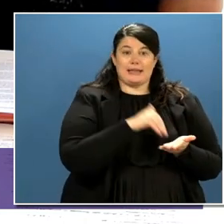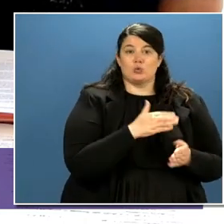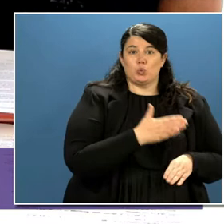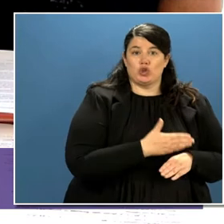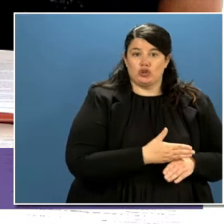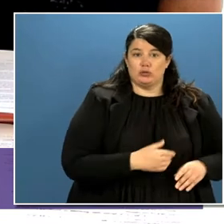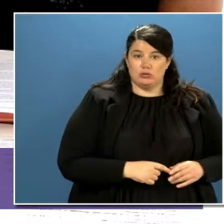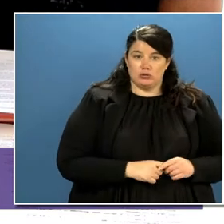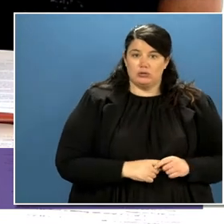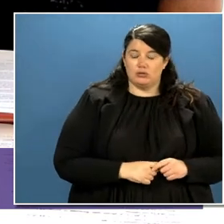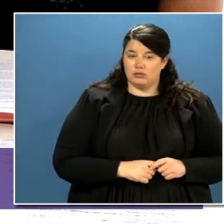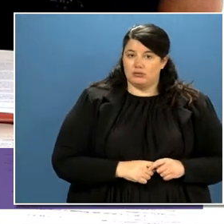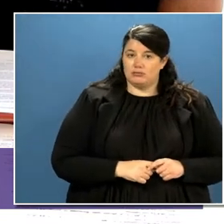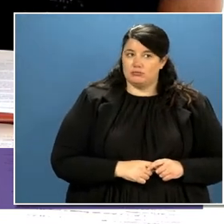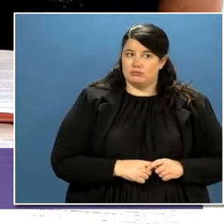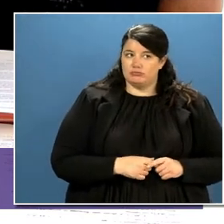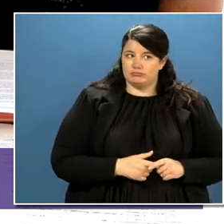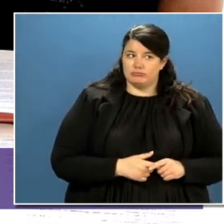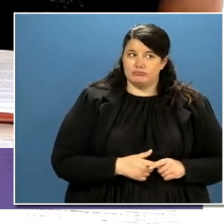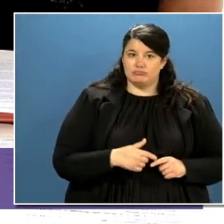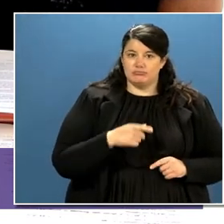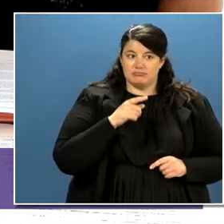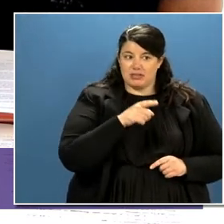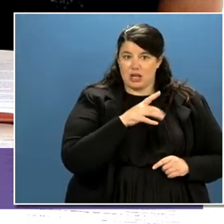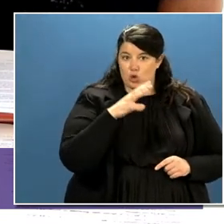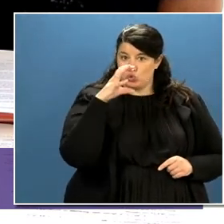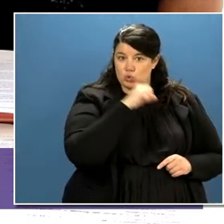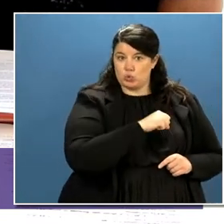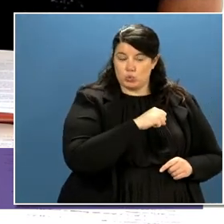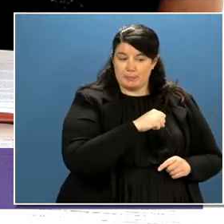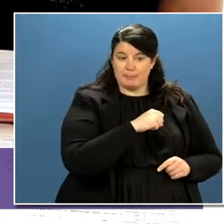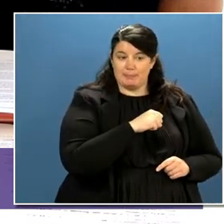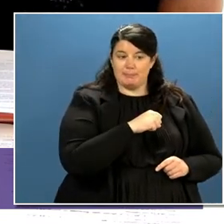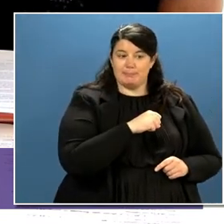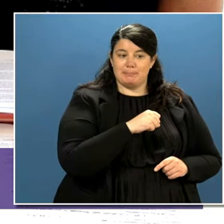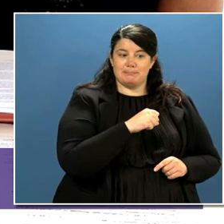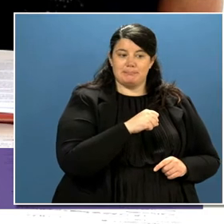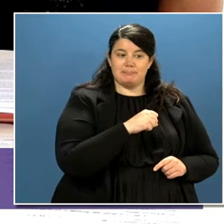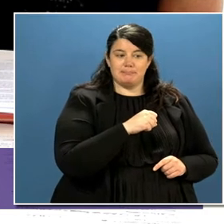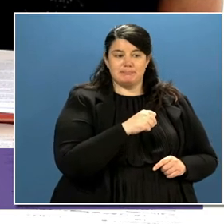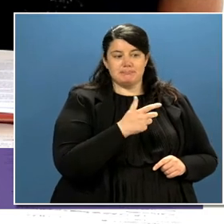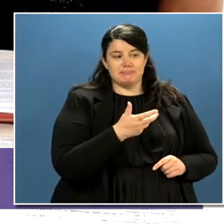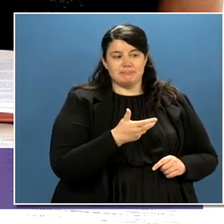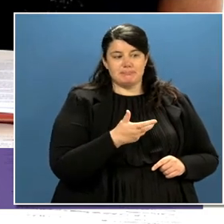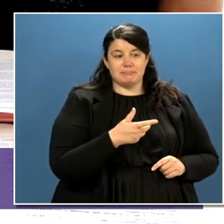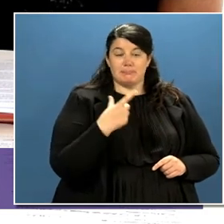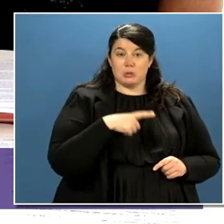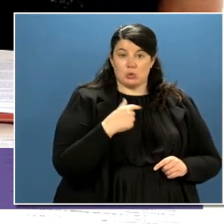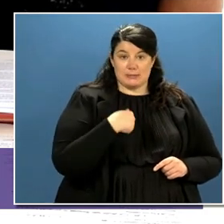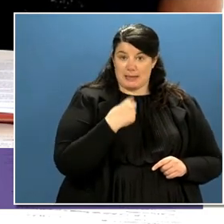And it was an assumption, and the way it was said that because I was blind, I